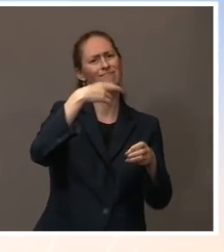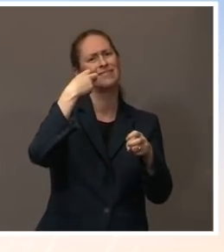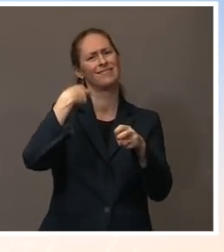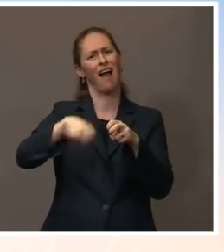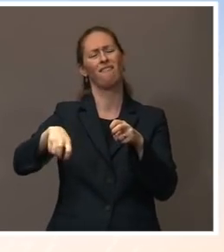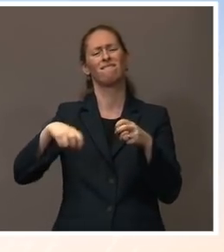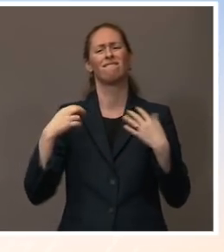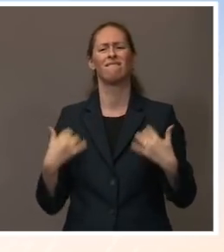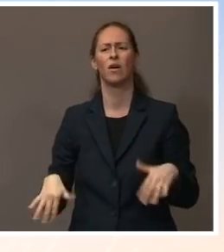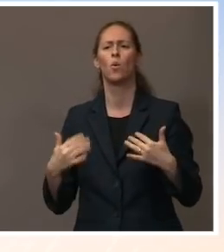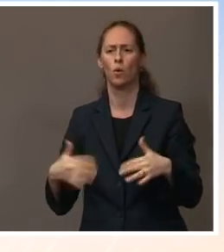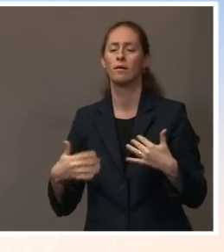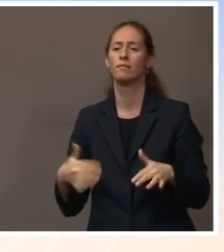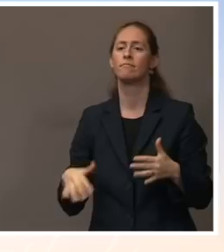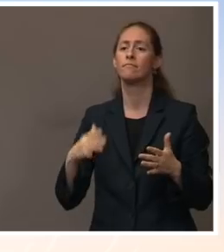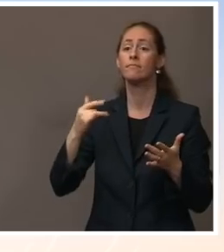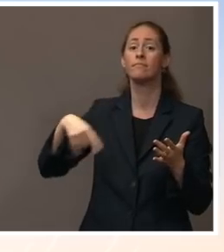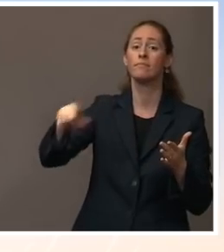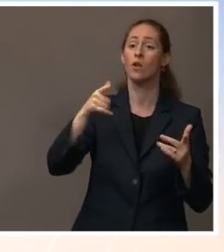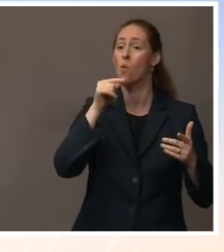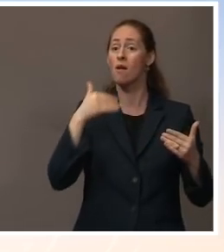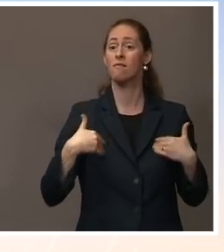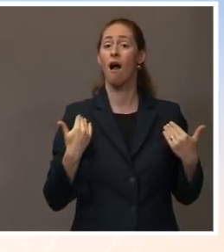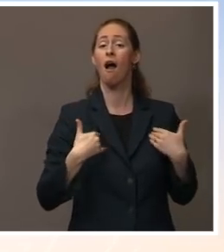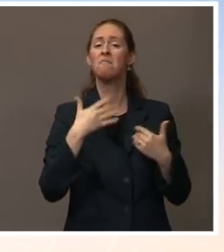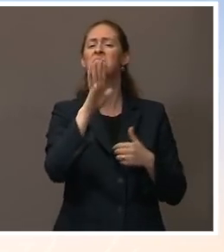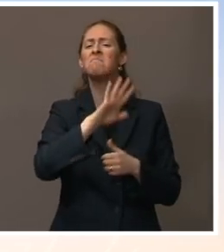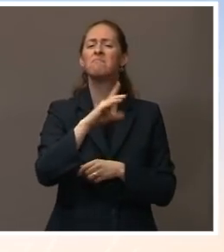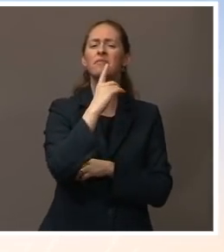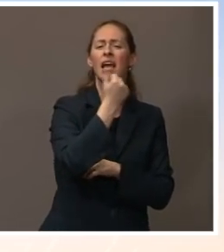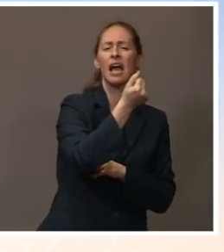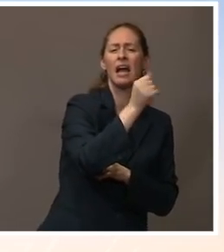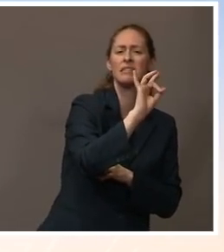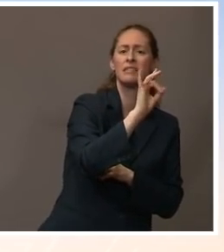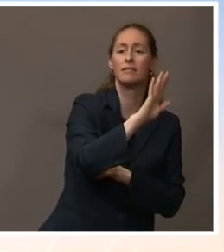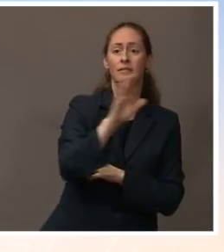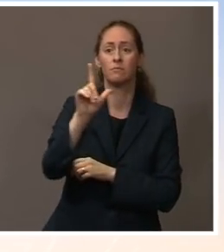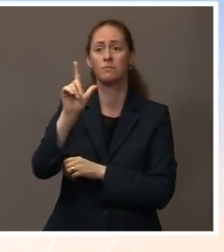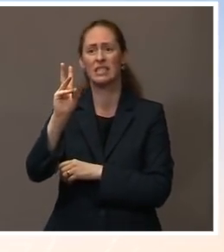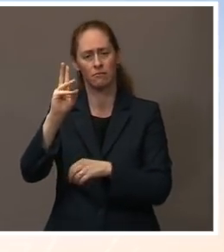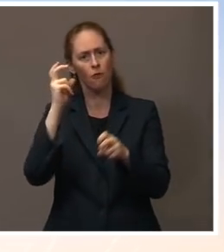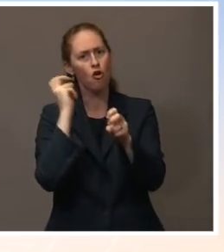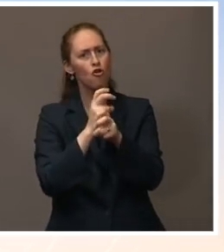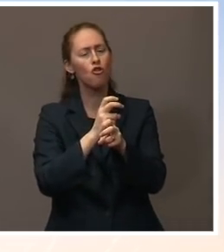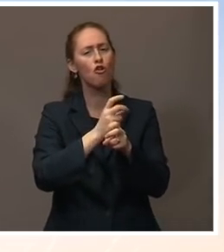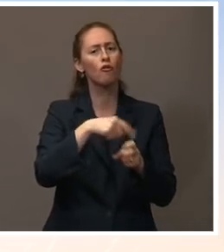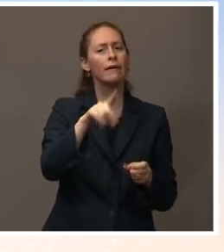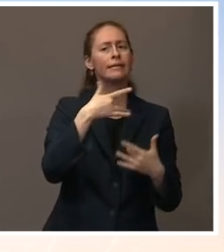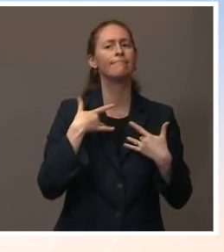to get young people between the ages of 18 and 26 vaccinated than adults who are older than that.